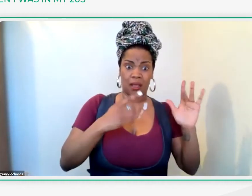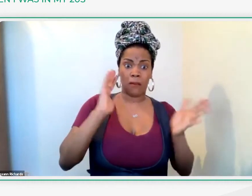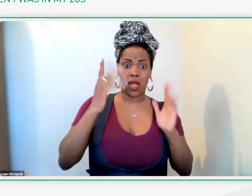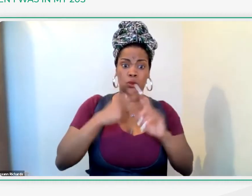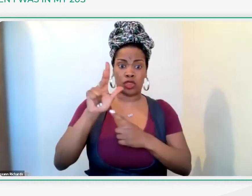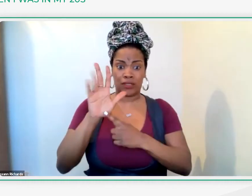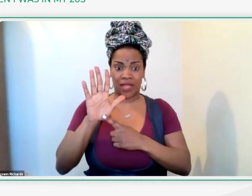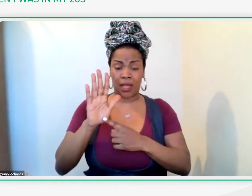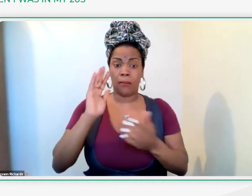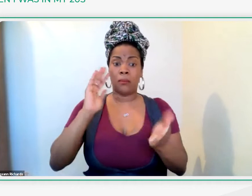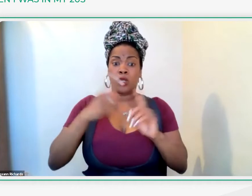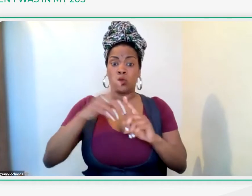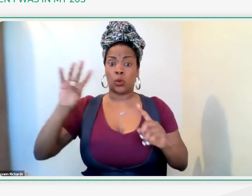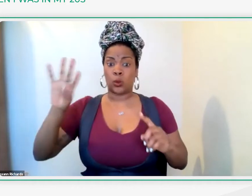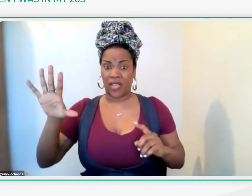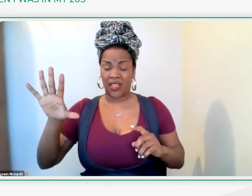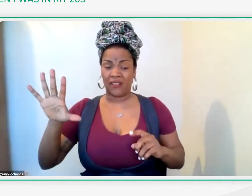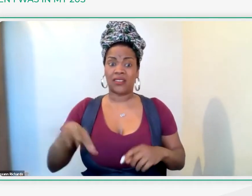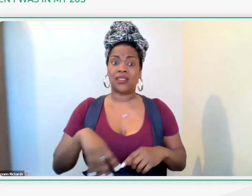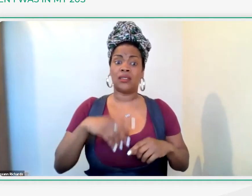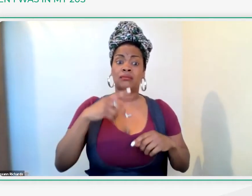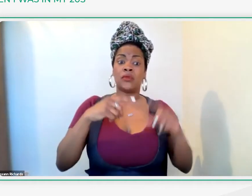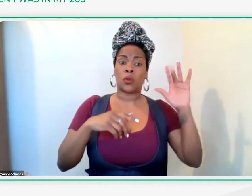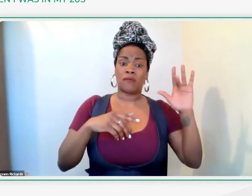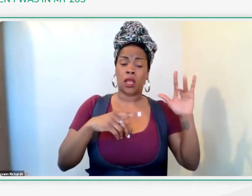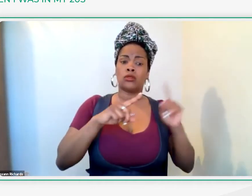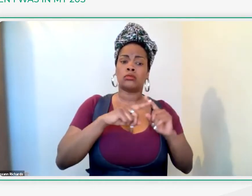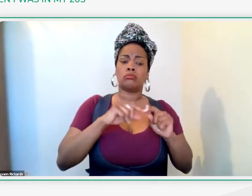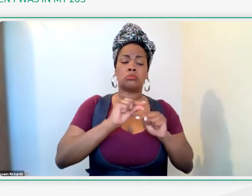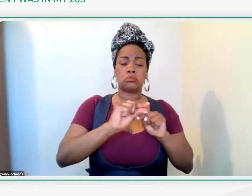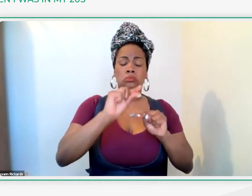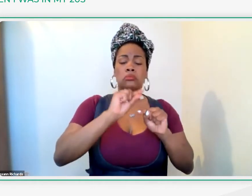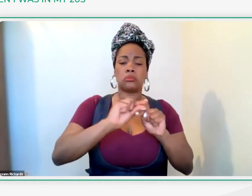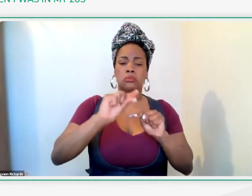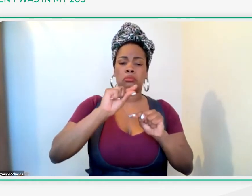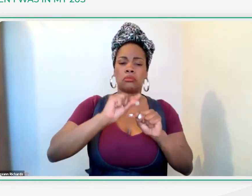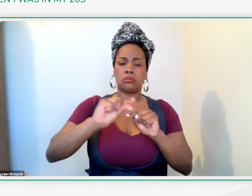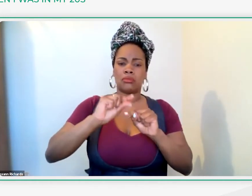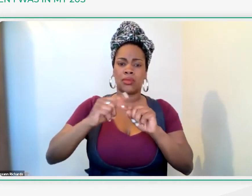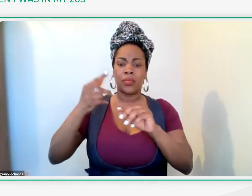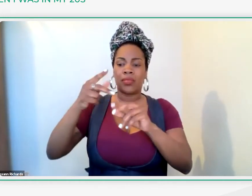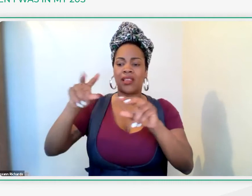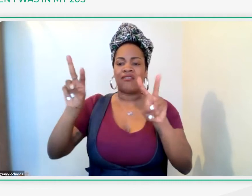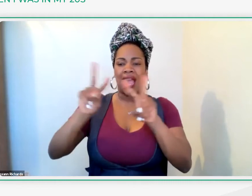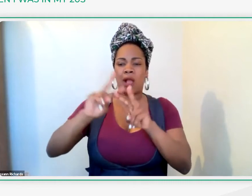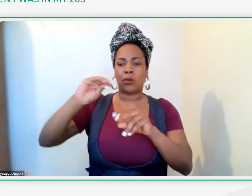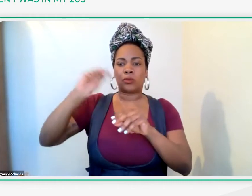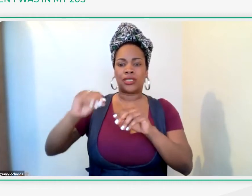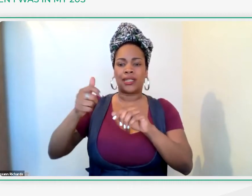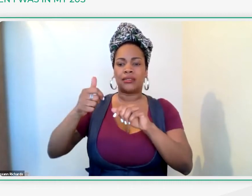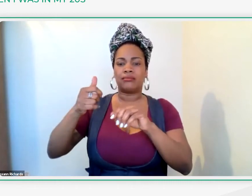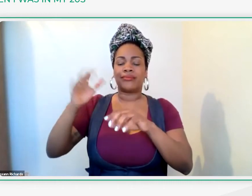There's a picture I'm going to show you, with 25-35, 35-45, 45-50, and all these increments